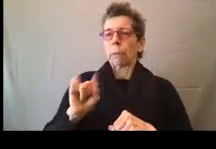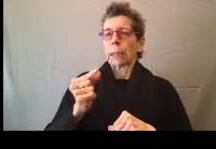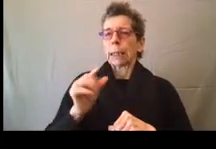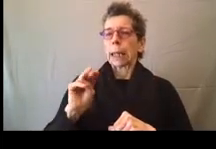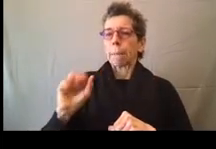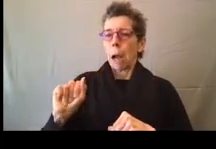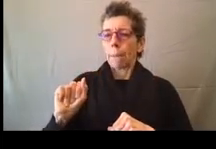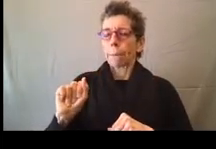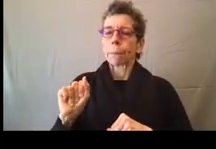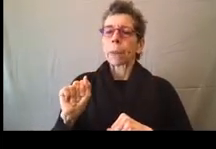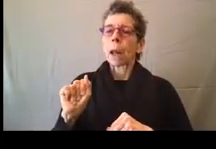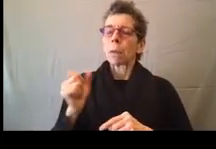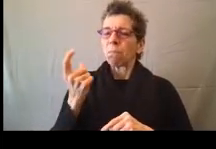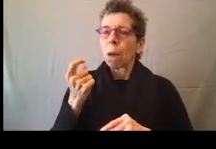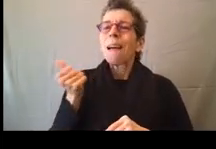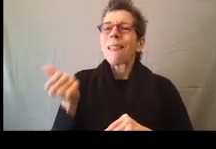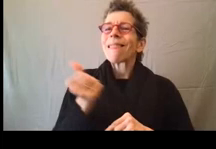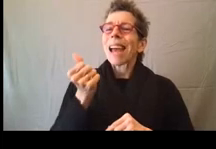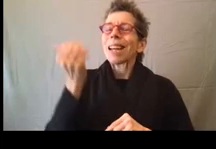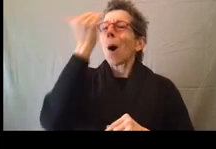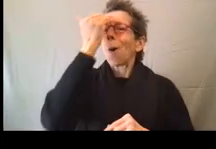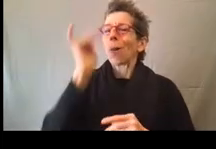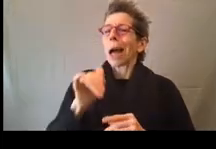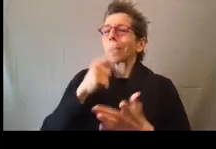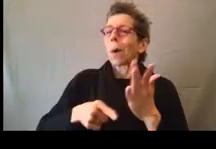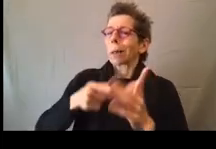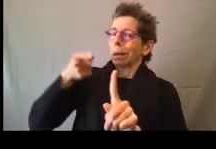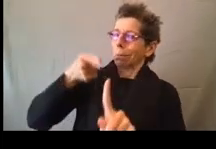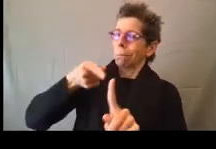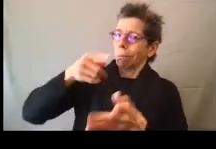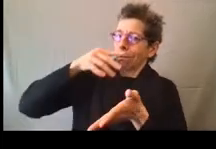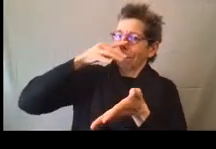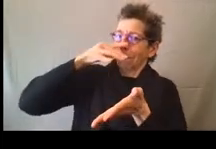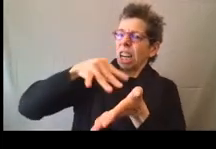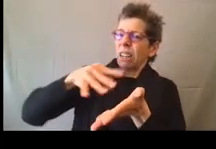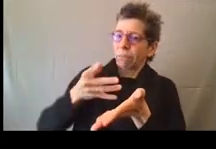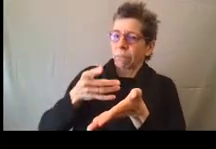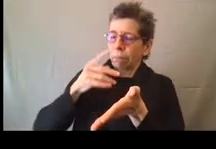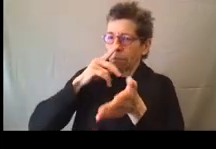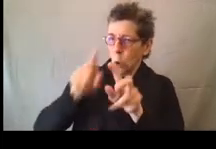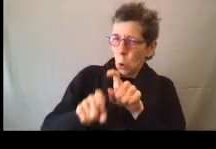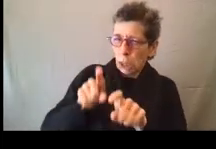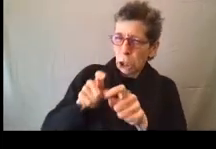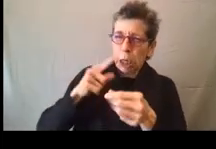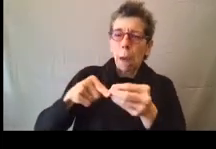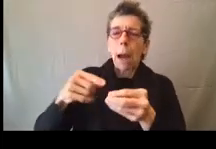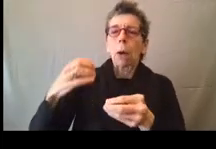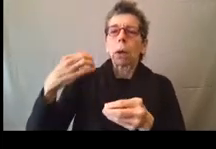folks know that stigma is being assessed, right? There is questions about employer stigma,